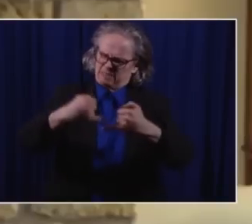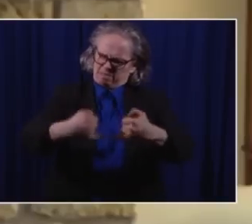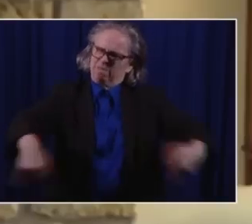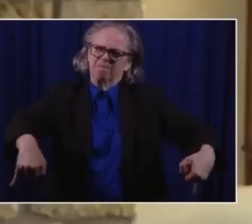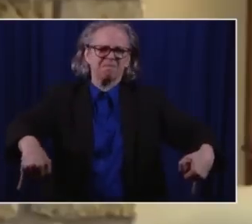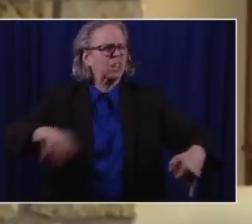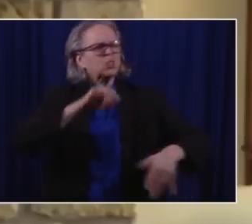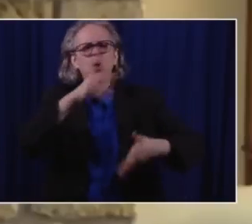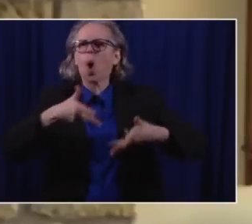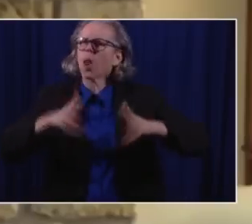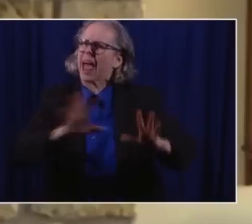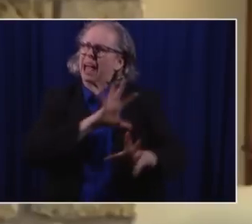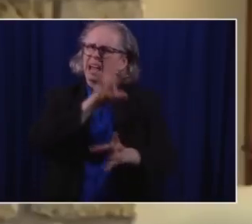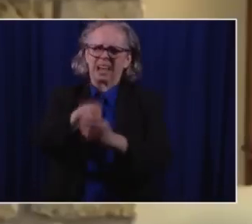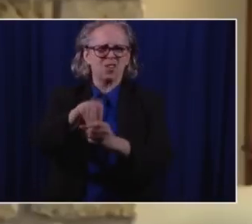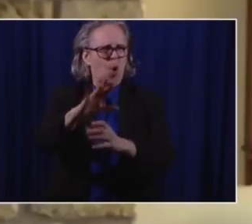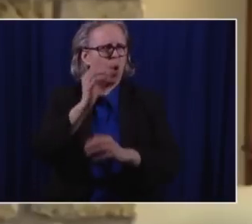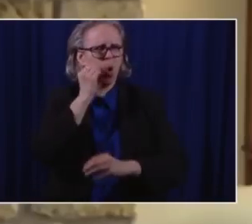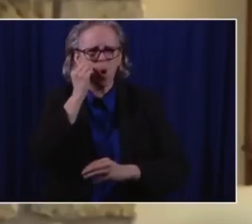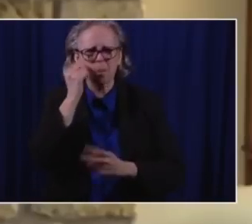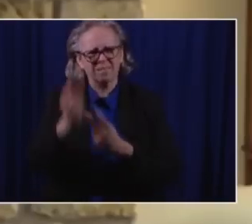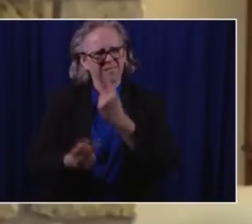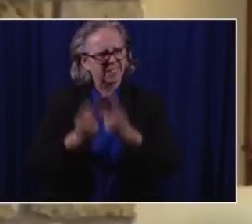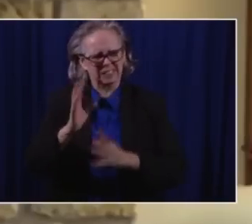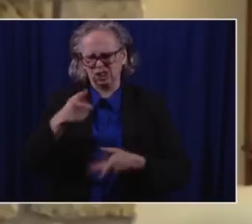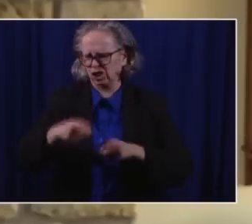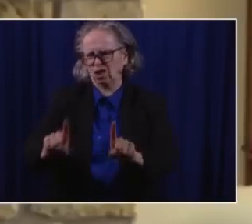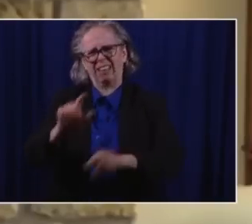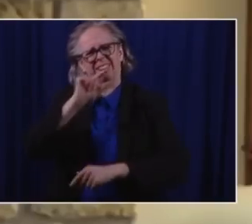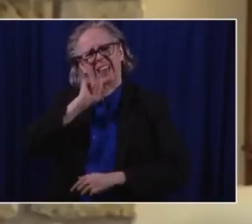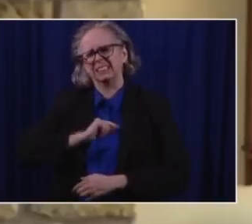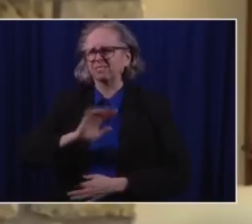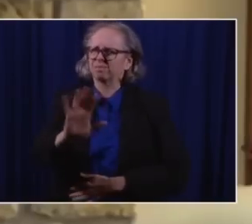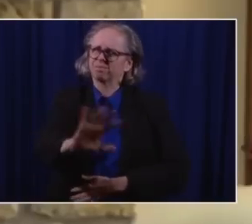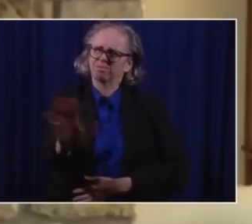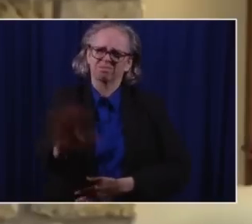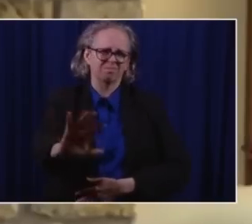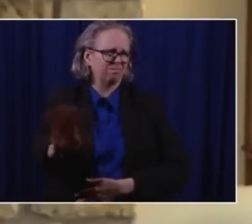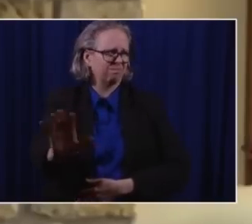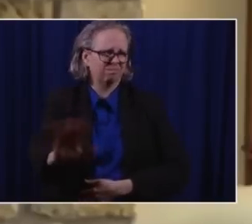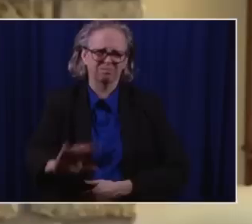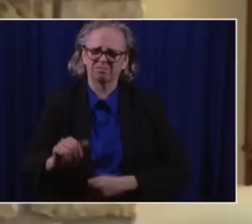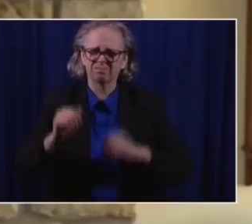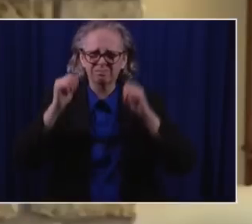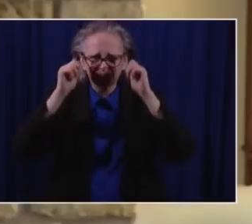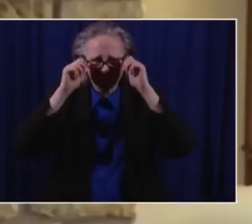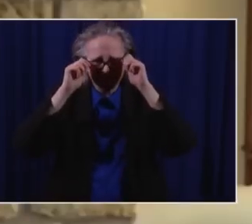coming over and is well and so again just one more way to kind of graphically illustrate